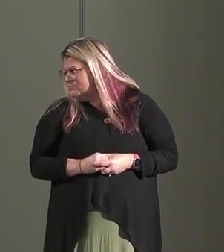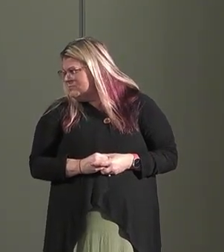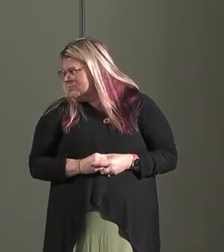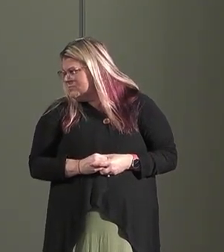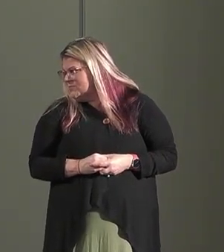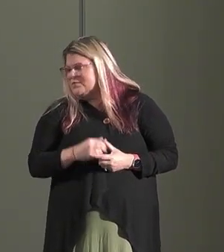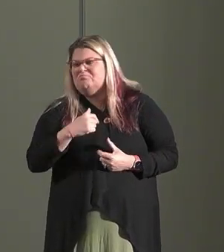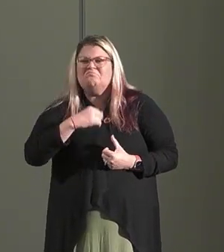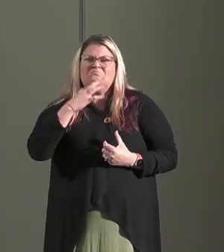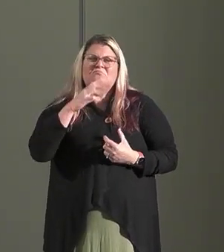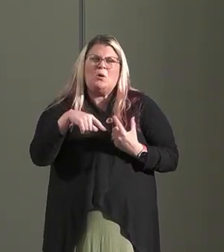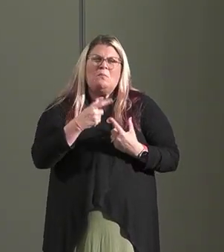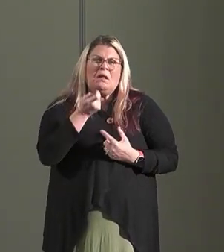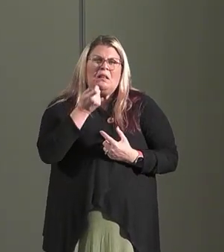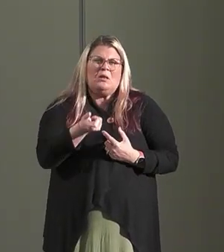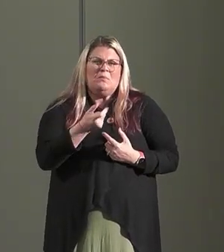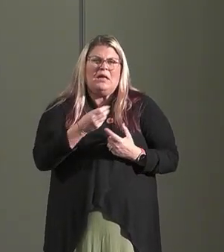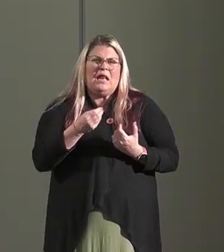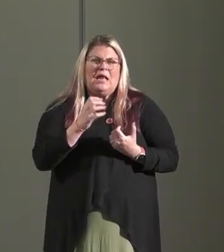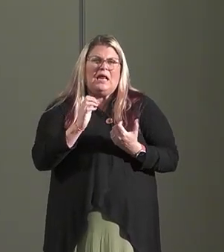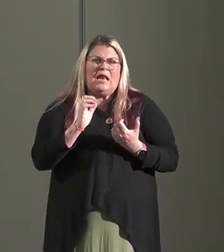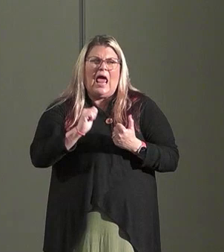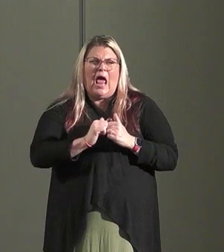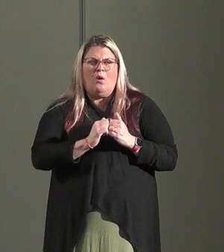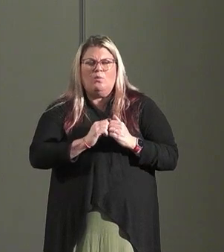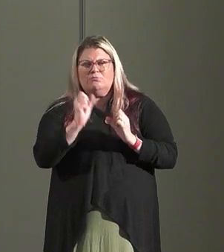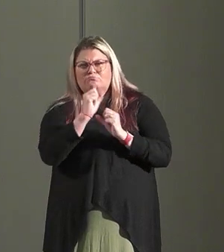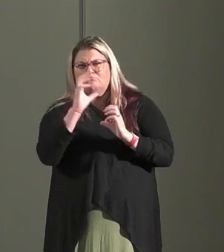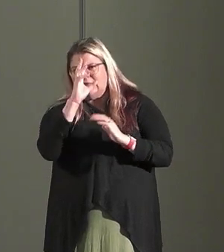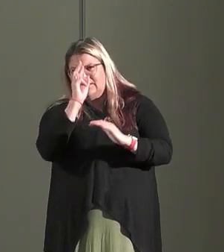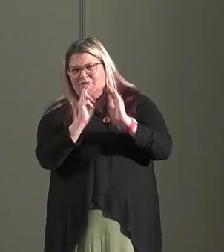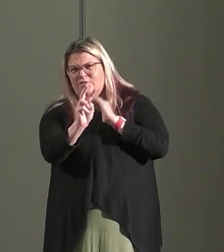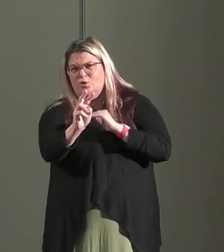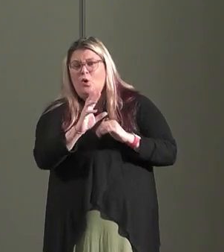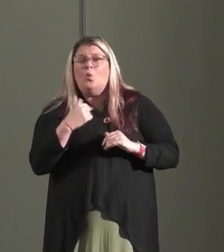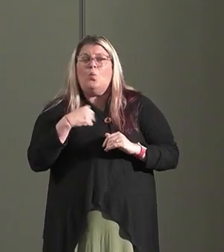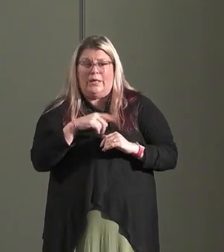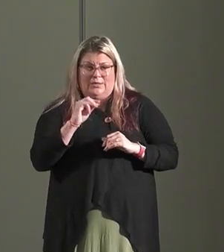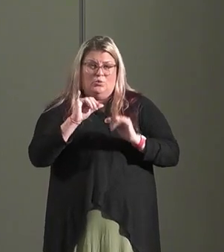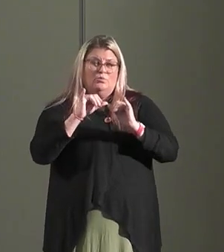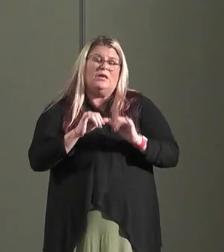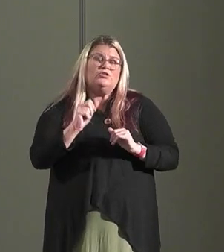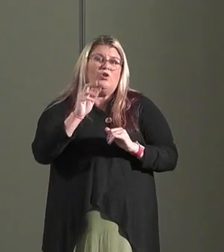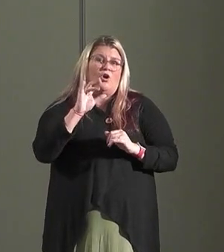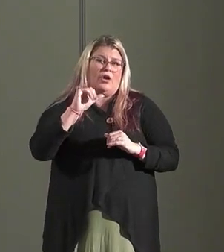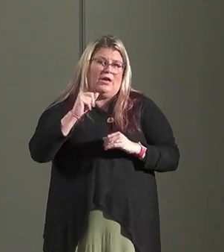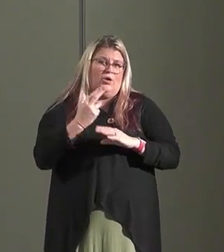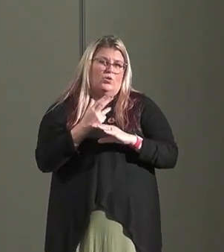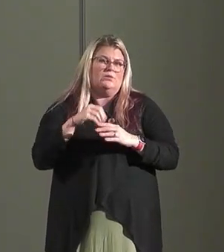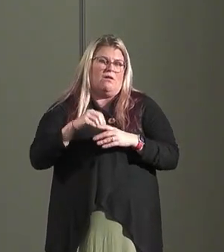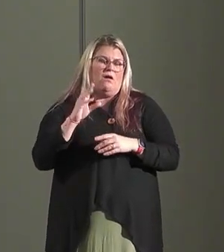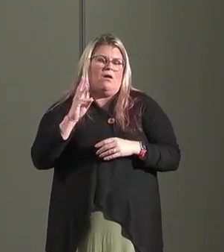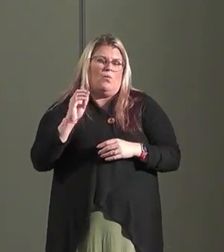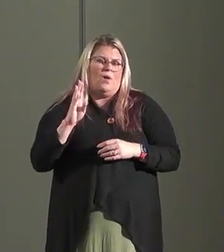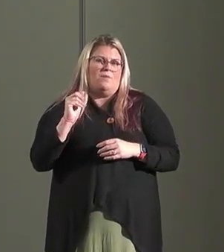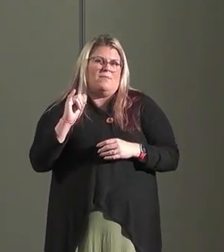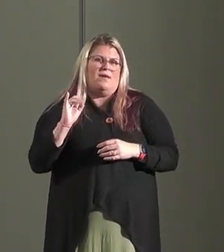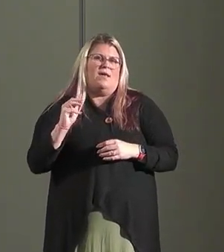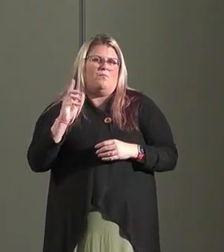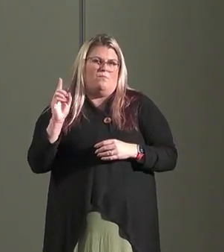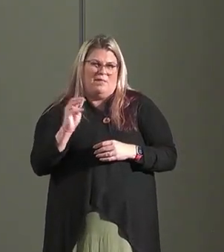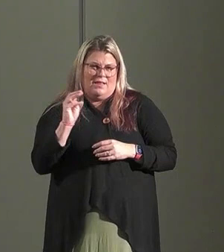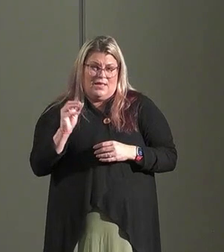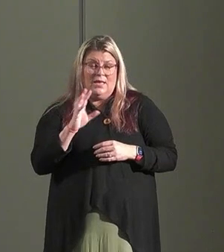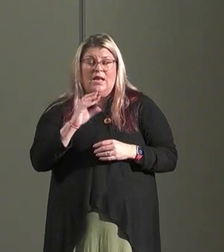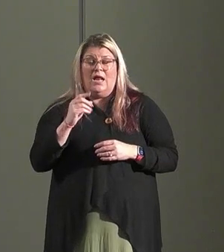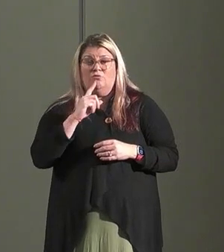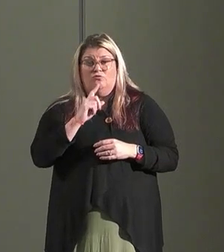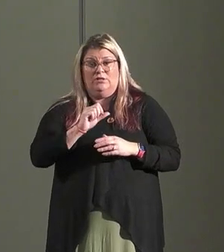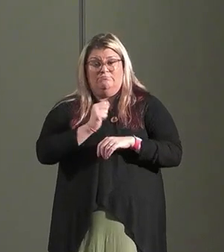things that made me think about the future. We measure ARIA in WebAIM million. That is across